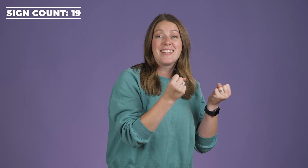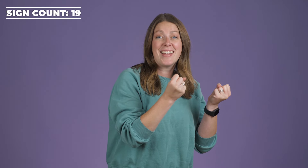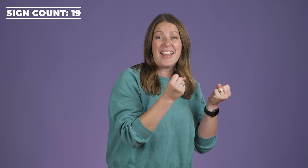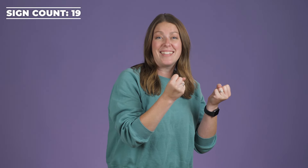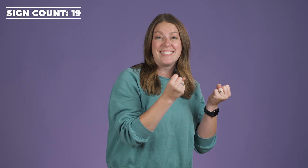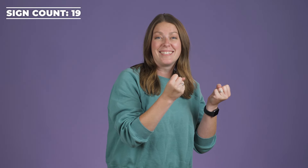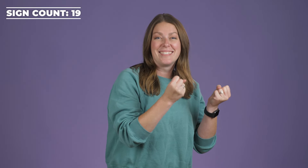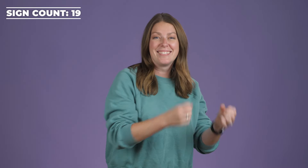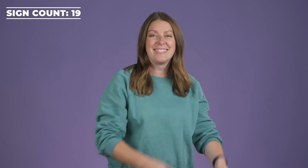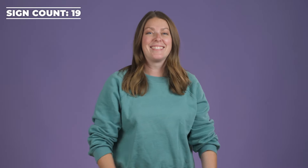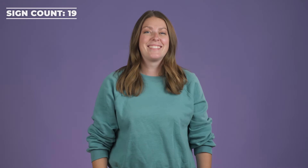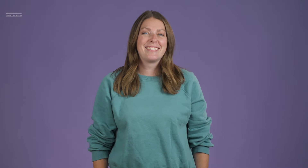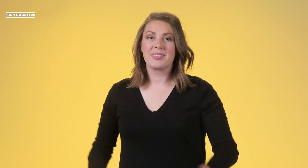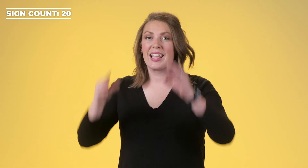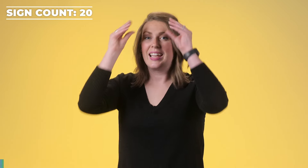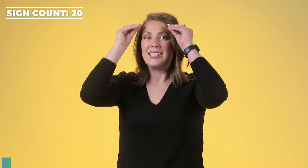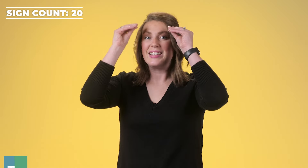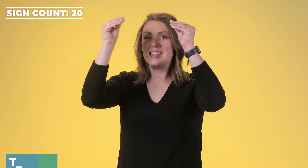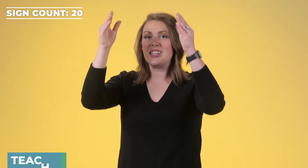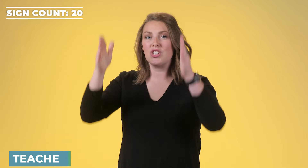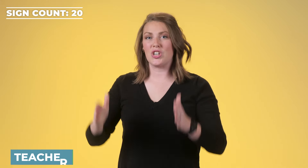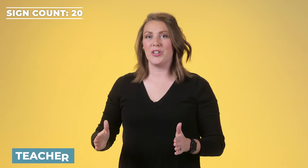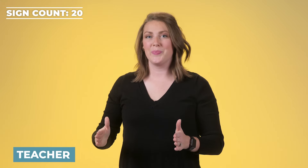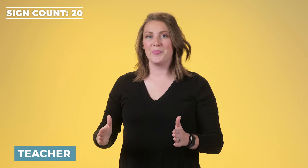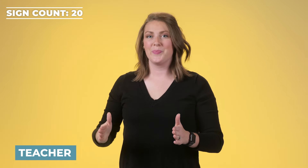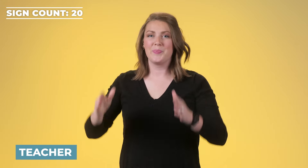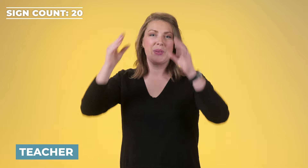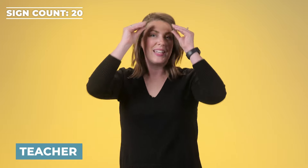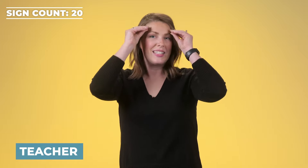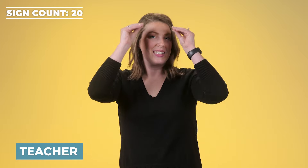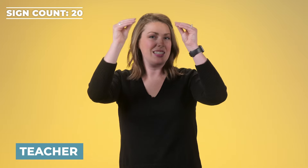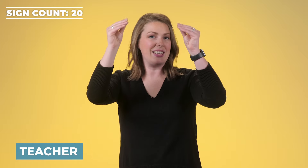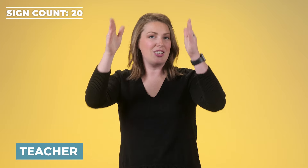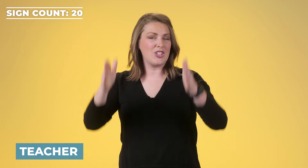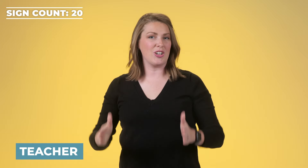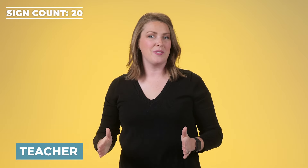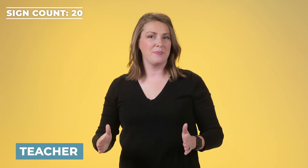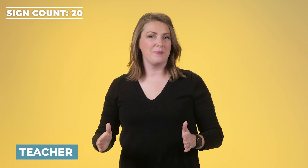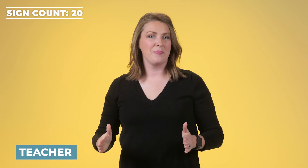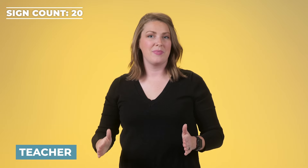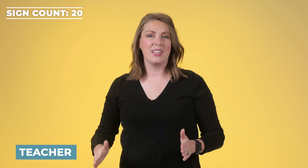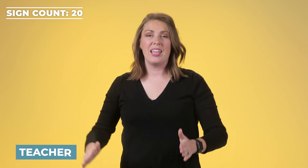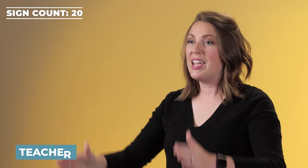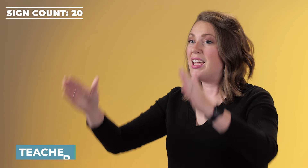sign. Teacher.